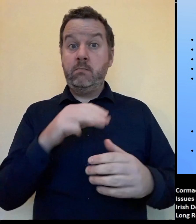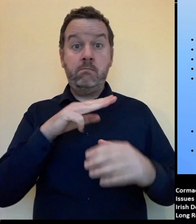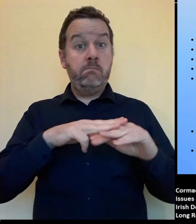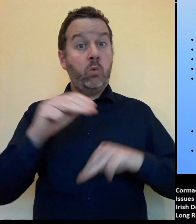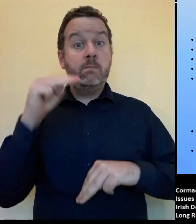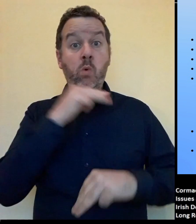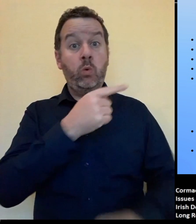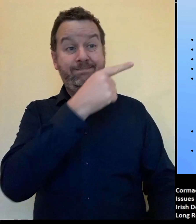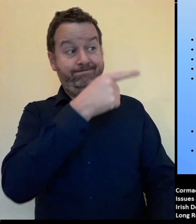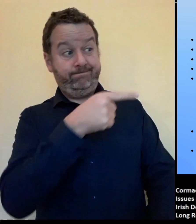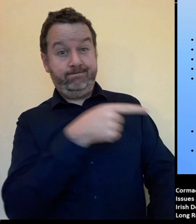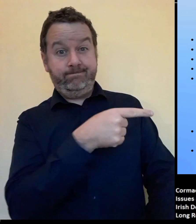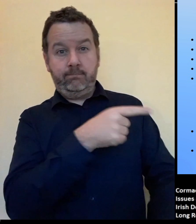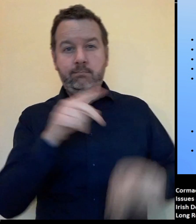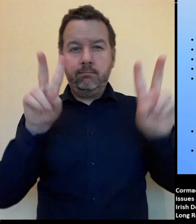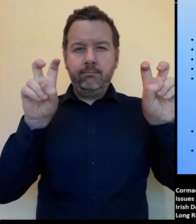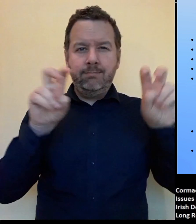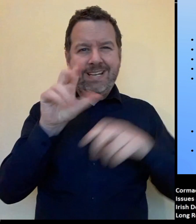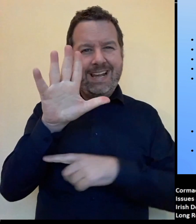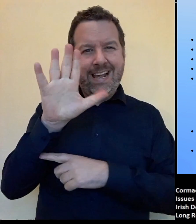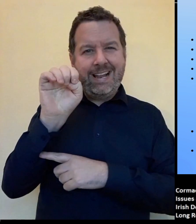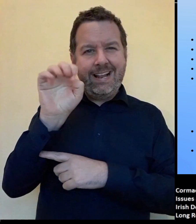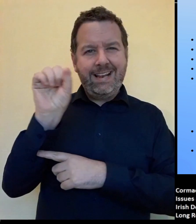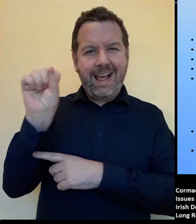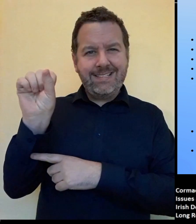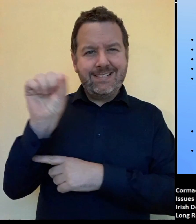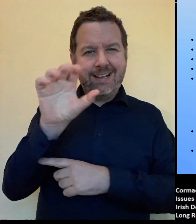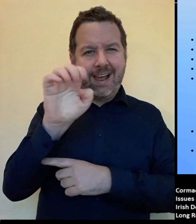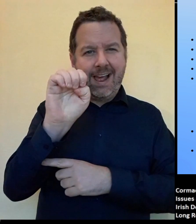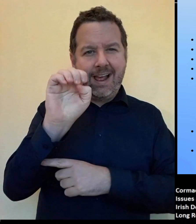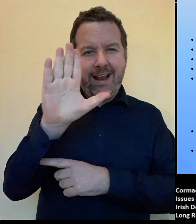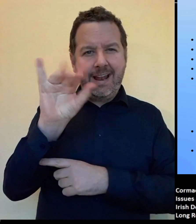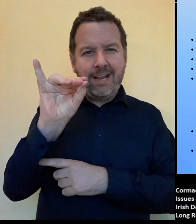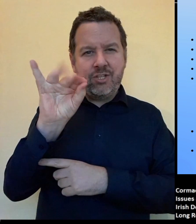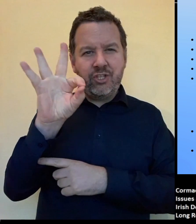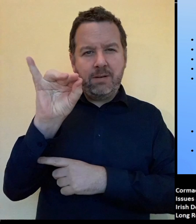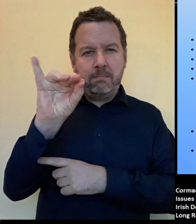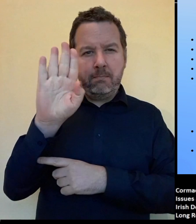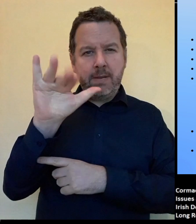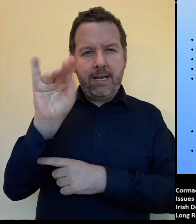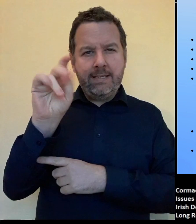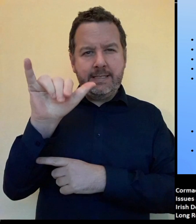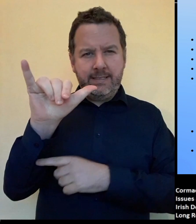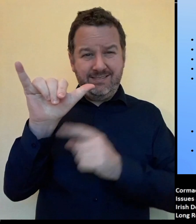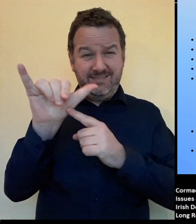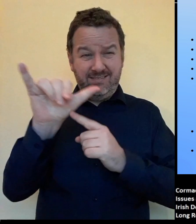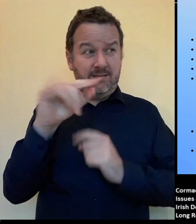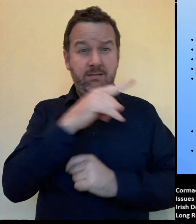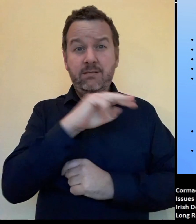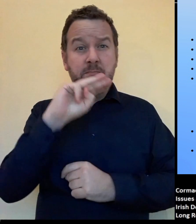The core tenet of the system was 'less eligibility';